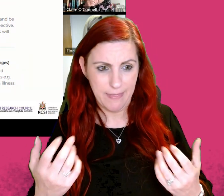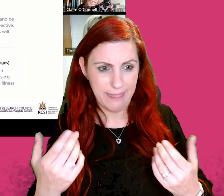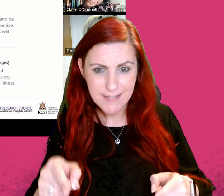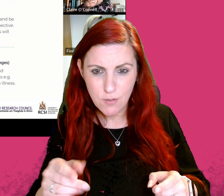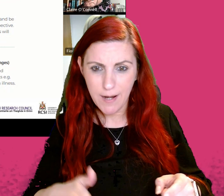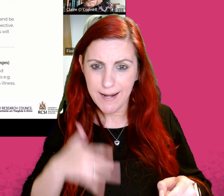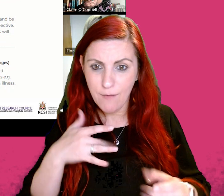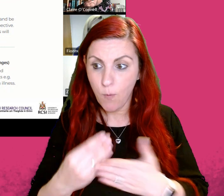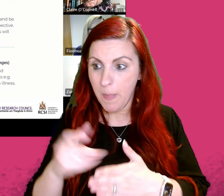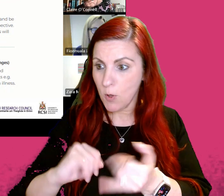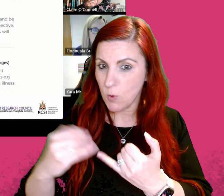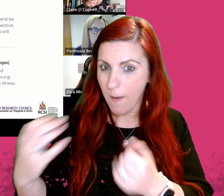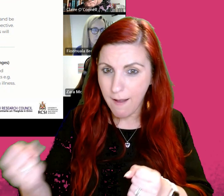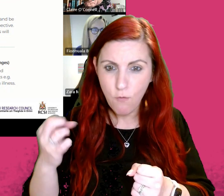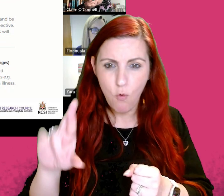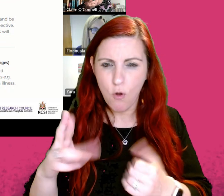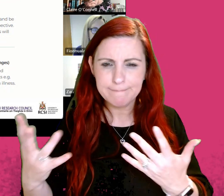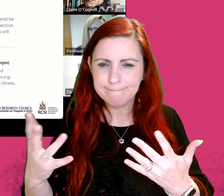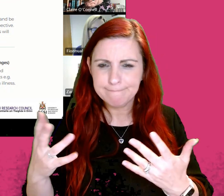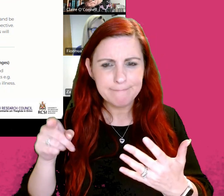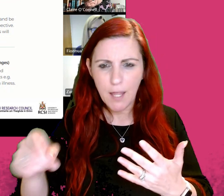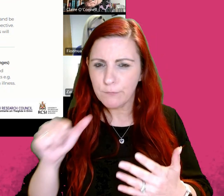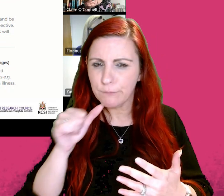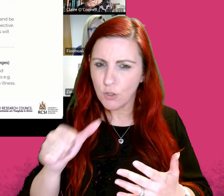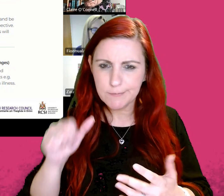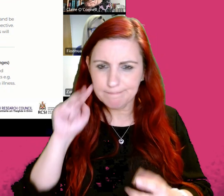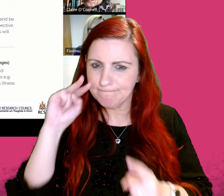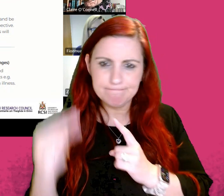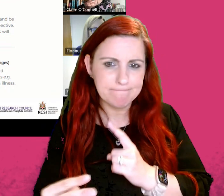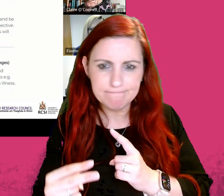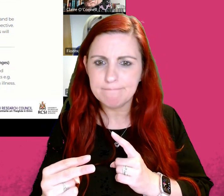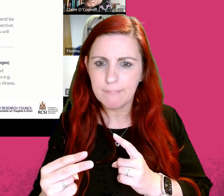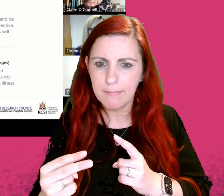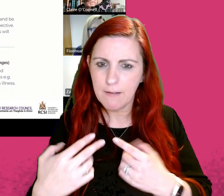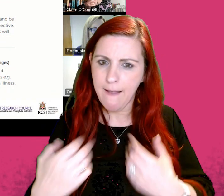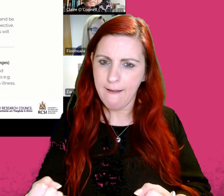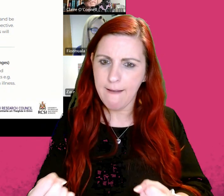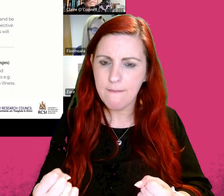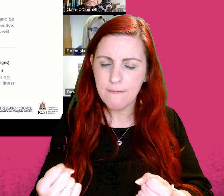who experiences it so having that information is invaluable reducing research waste is something